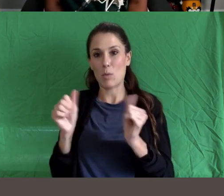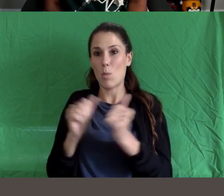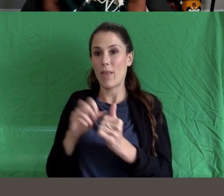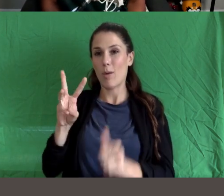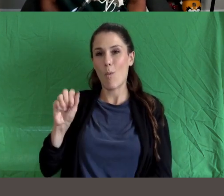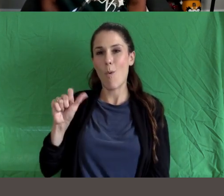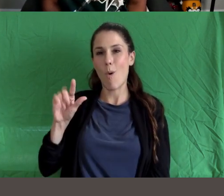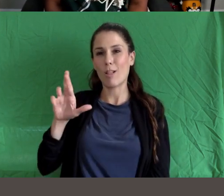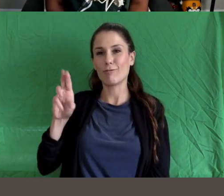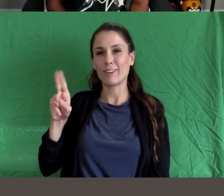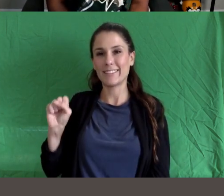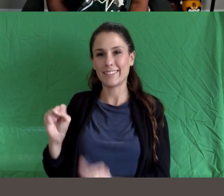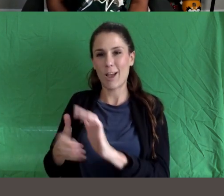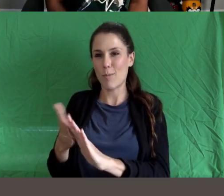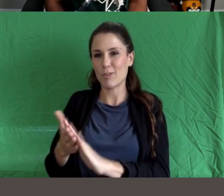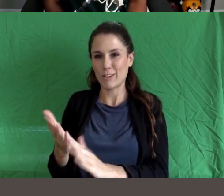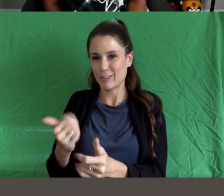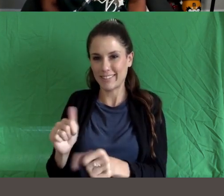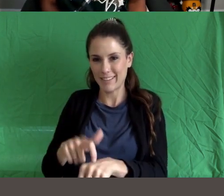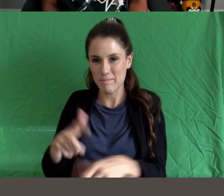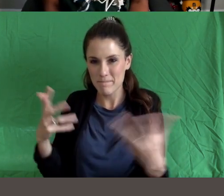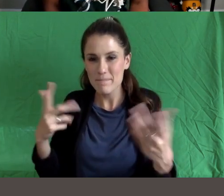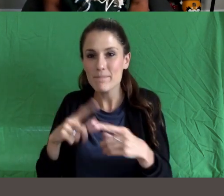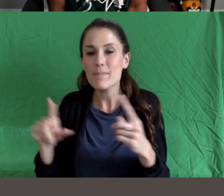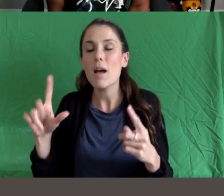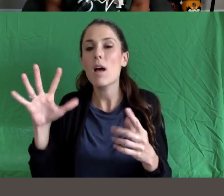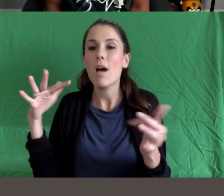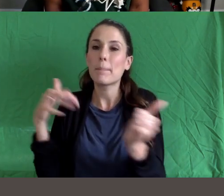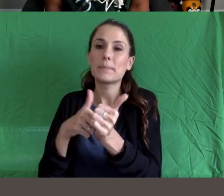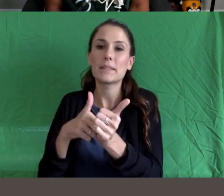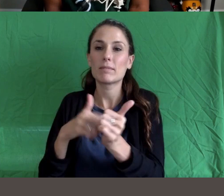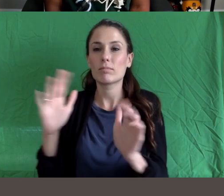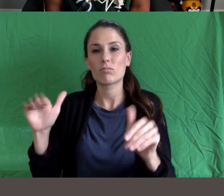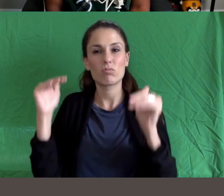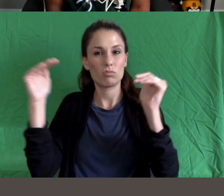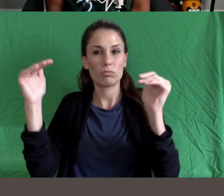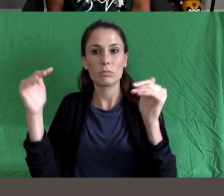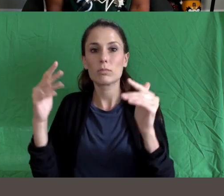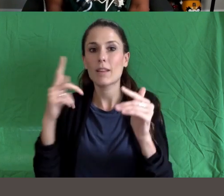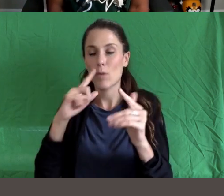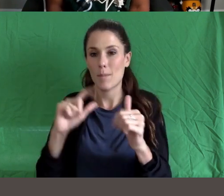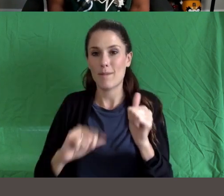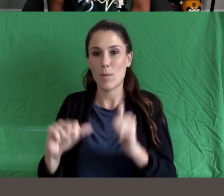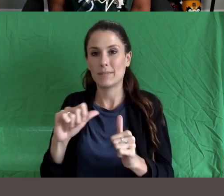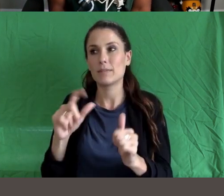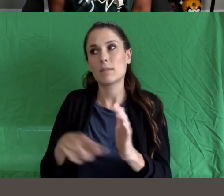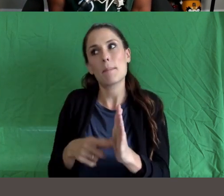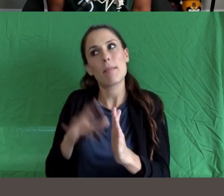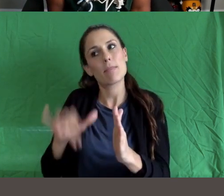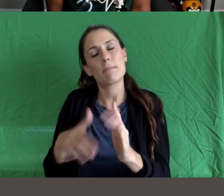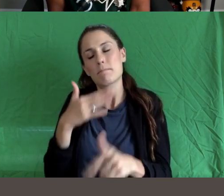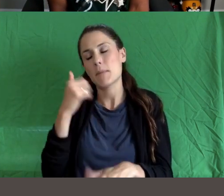any time, but we also got updates to performance, and sometimes that's the best kind of power-up.